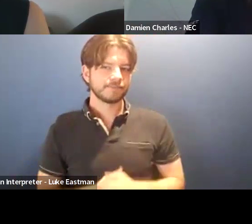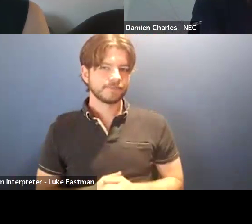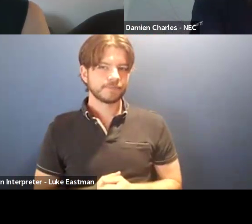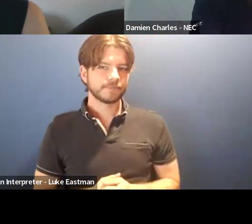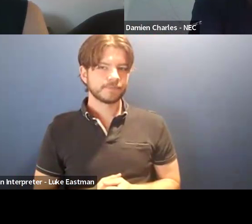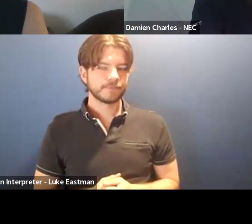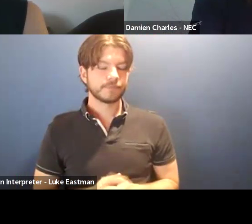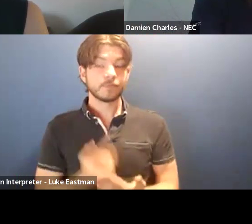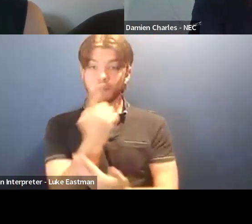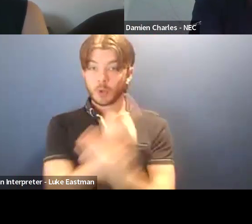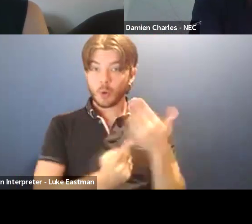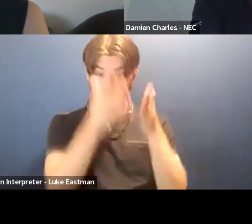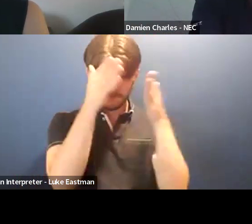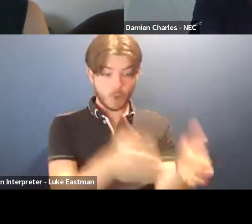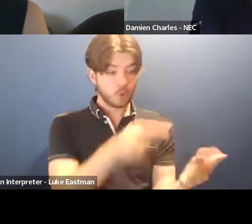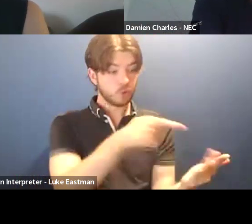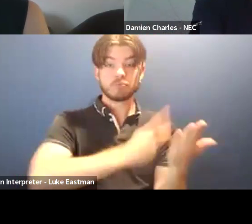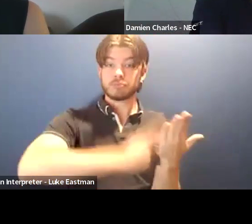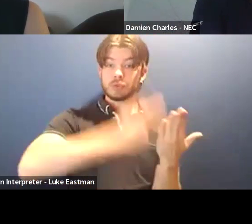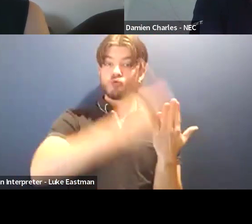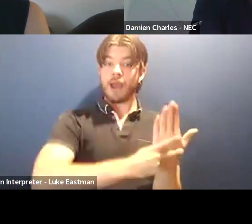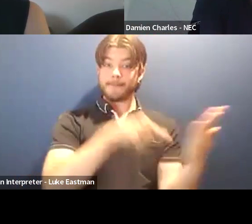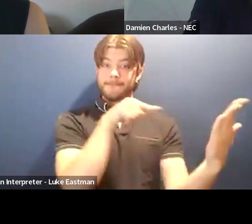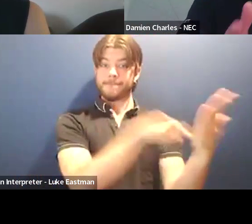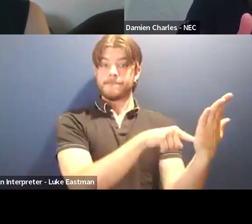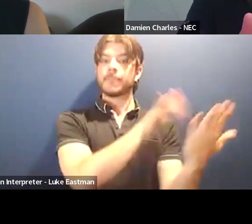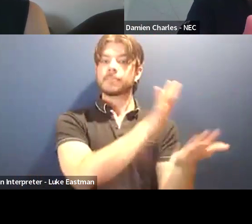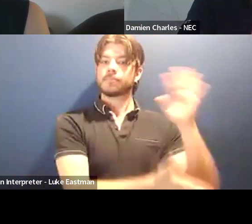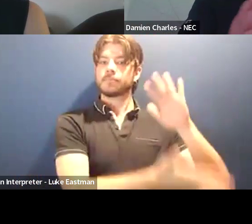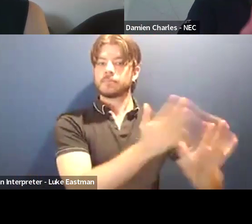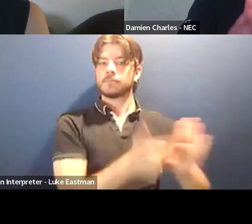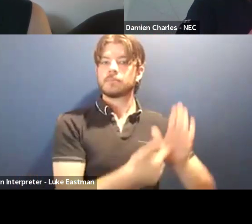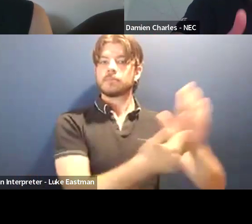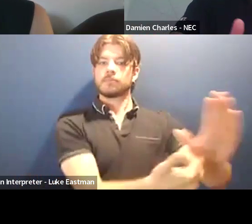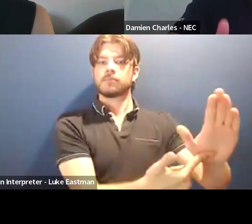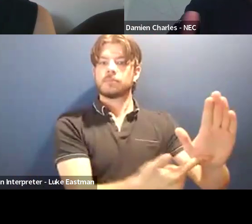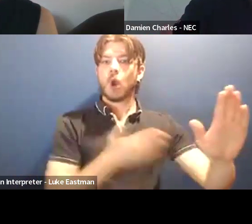about well this is the program, and this is exactly how it works. It's about this